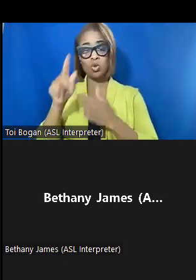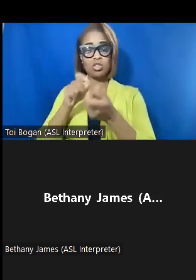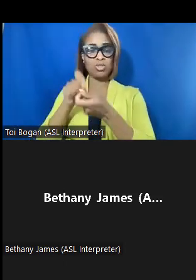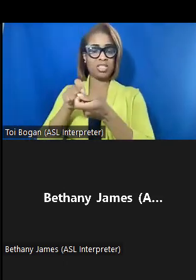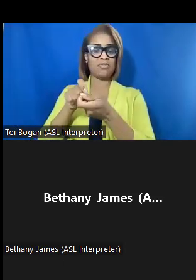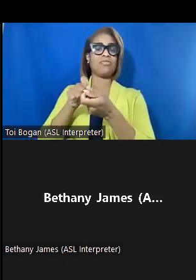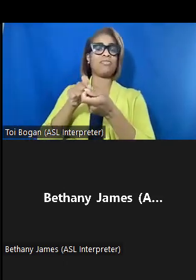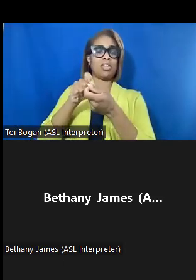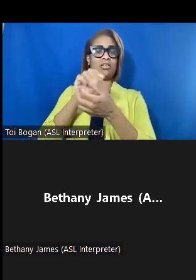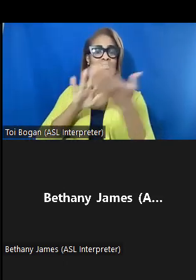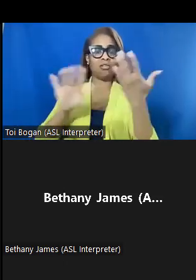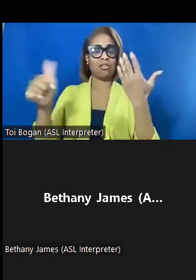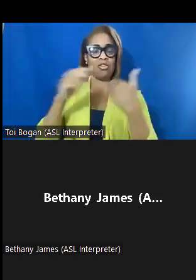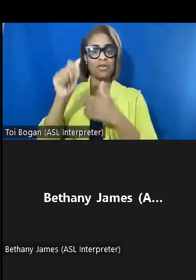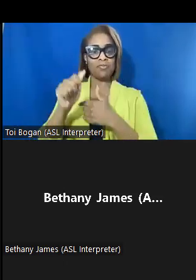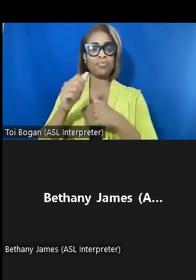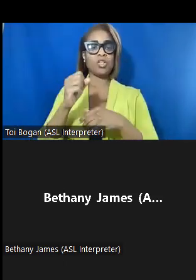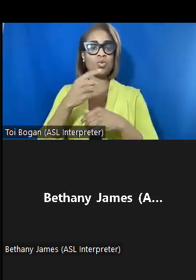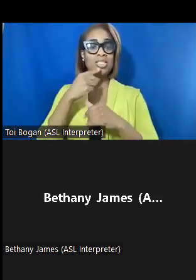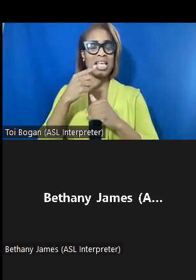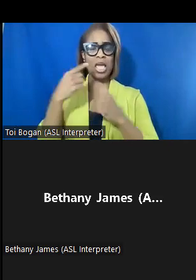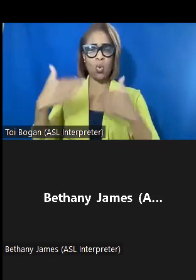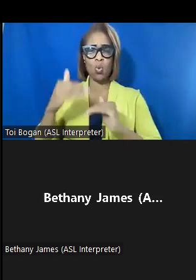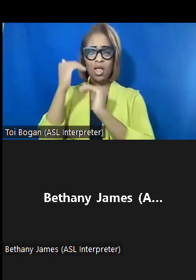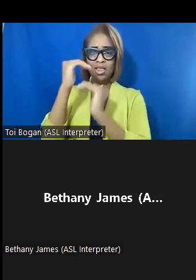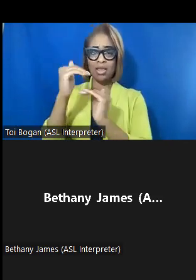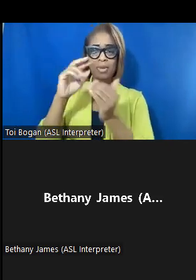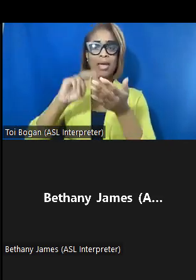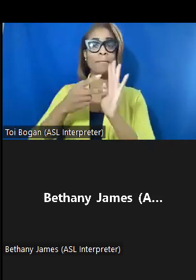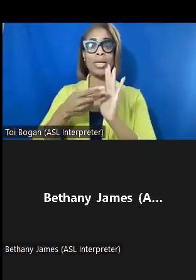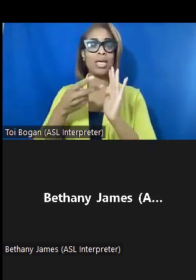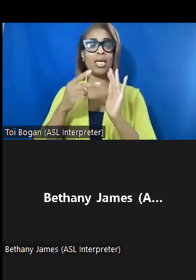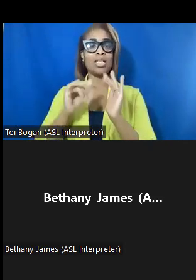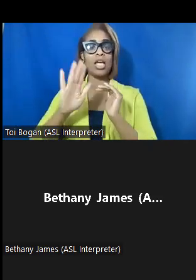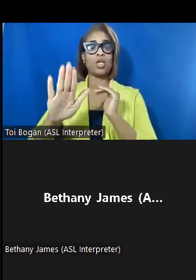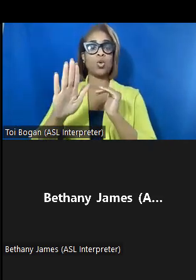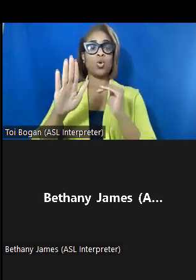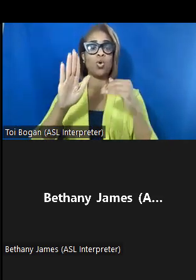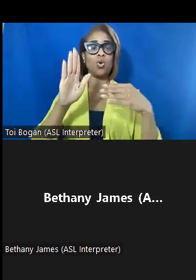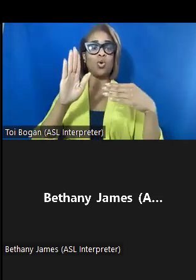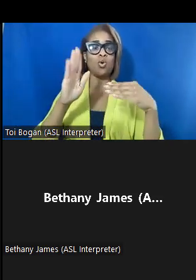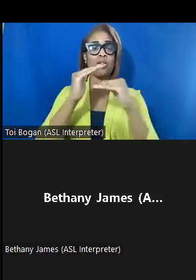And then when we say "substantially limits," we mean that your degree of functional limitation